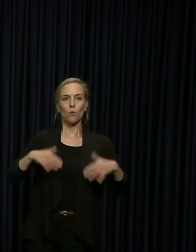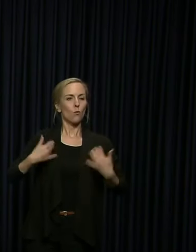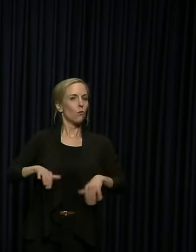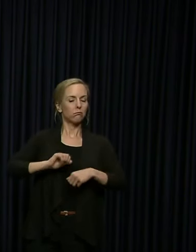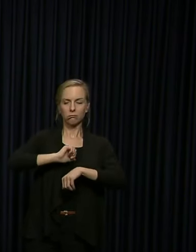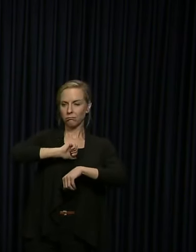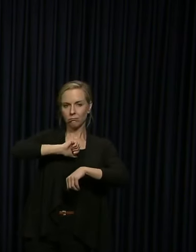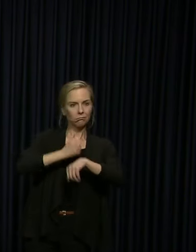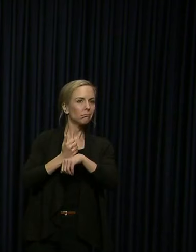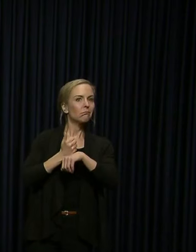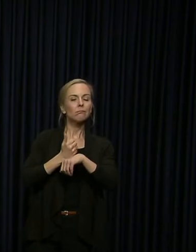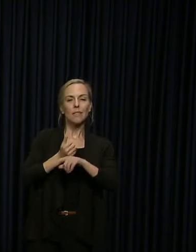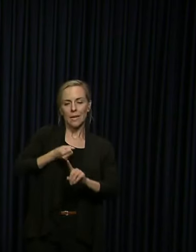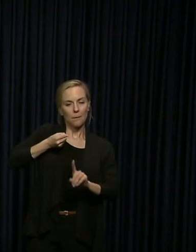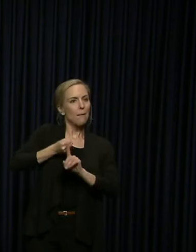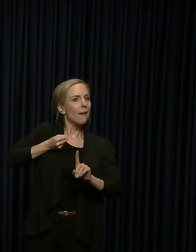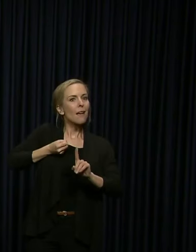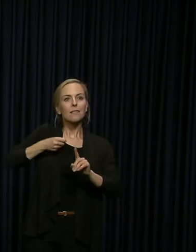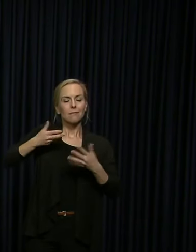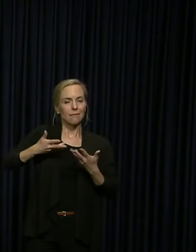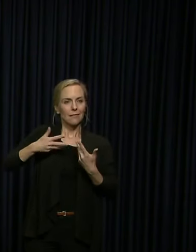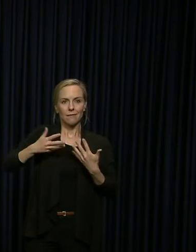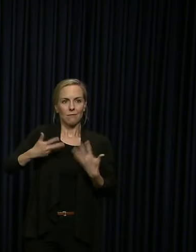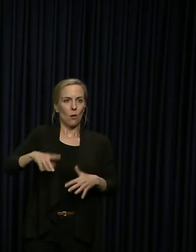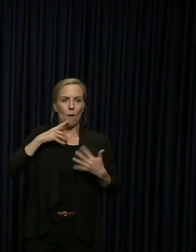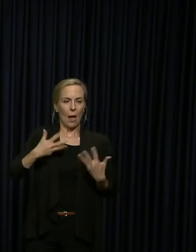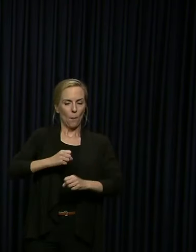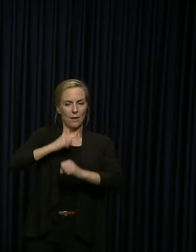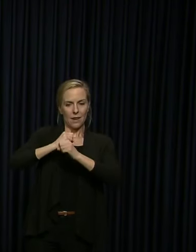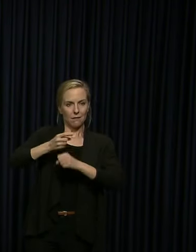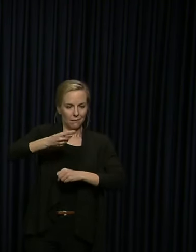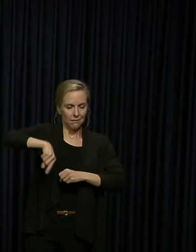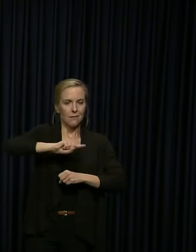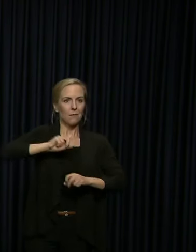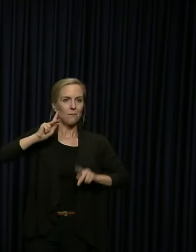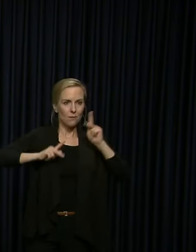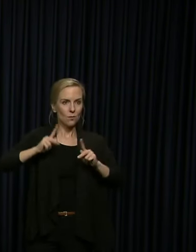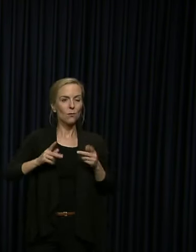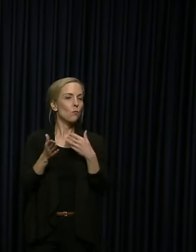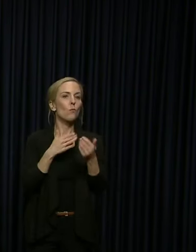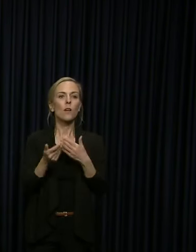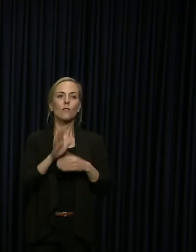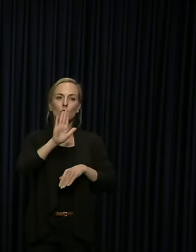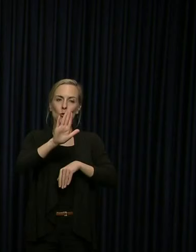HAVE TO MAKE SURE THAT WE LESSEN THOSE OPPORTUNITIES. BUT REMEMBER, IT'S INCUMBENT ON